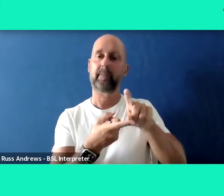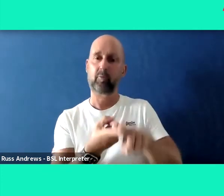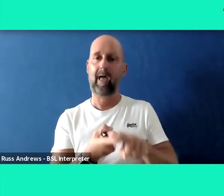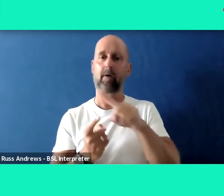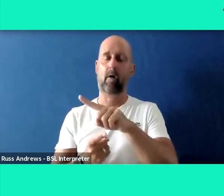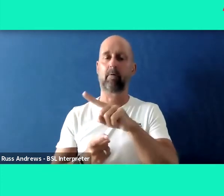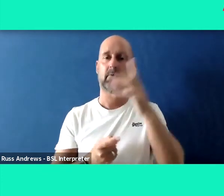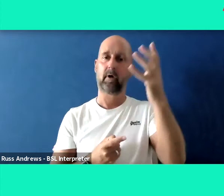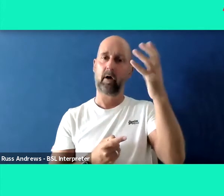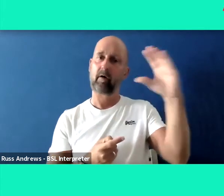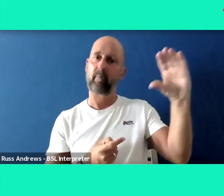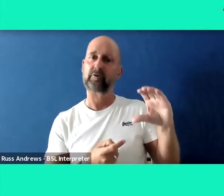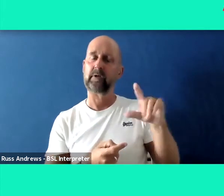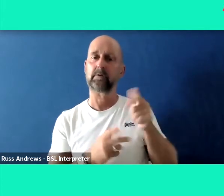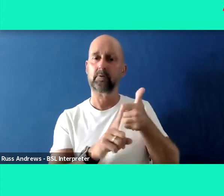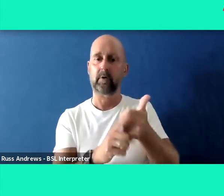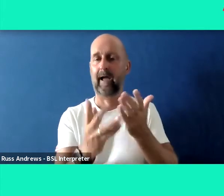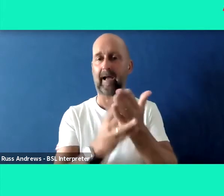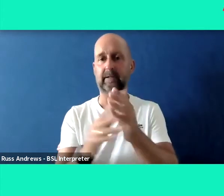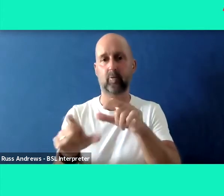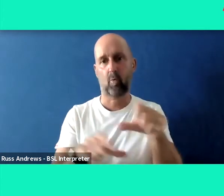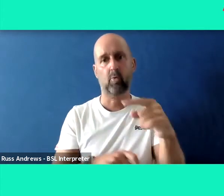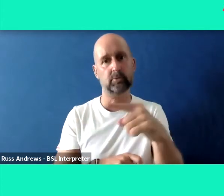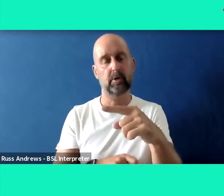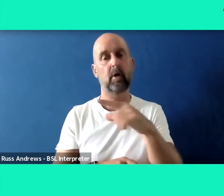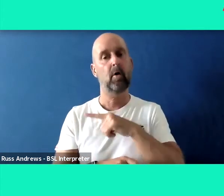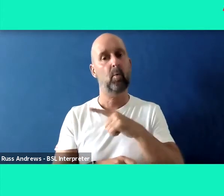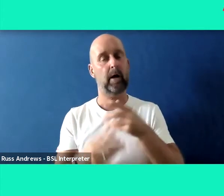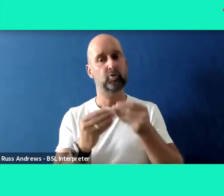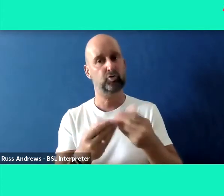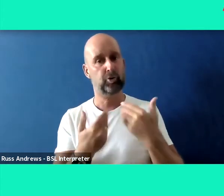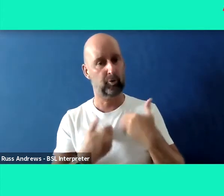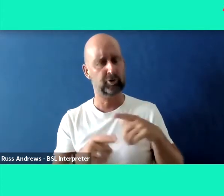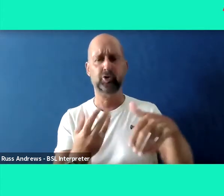Art and art schools are essential for establishing and cherishing a plurality of belonging.